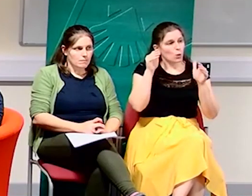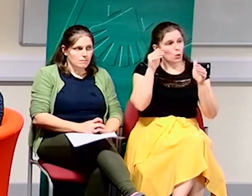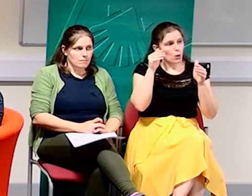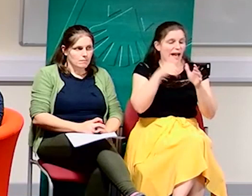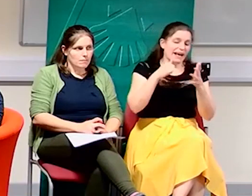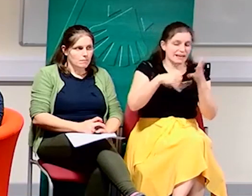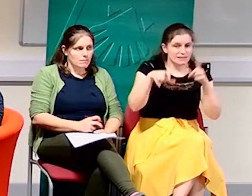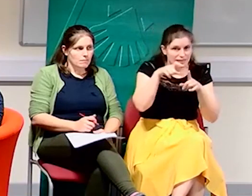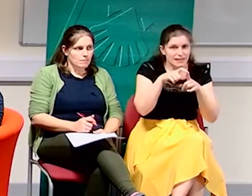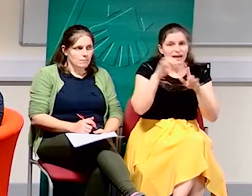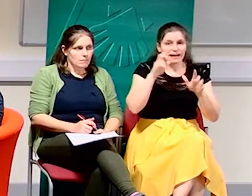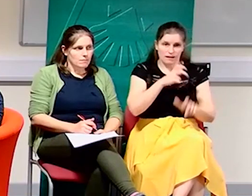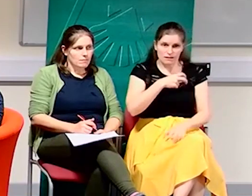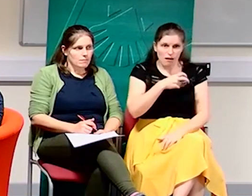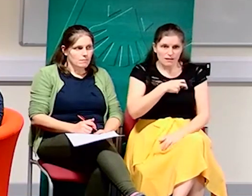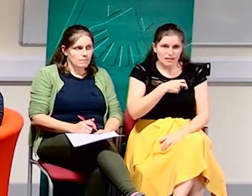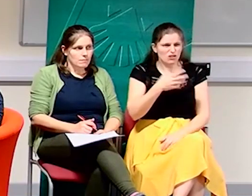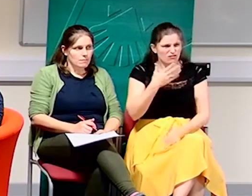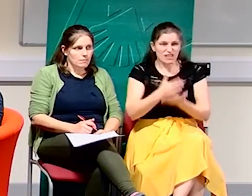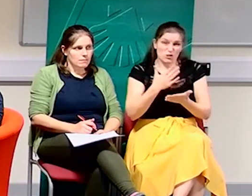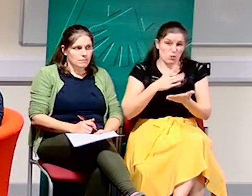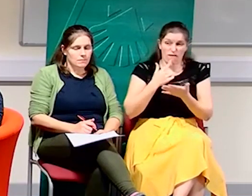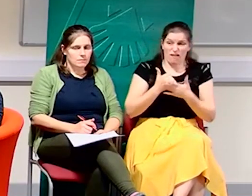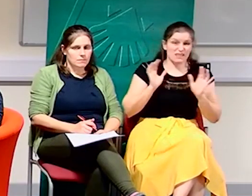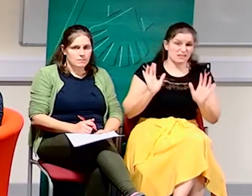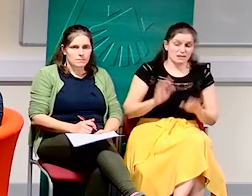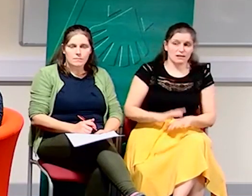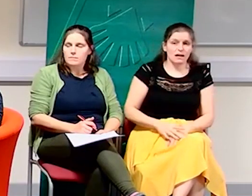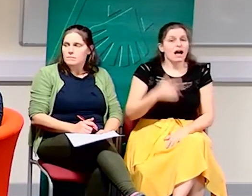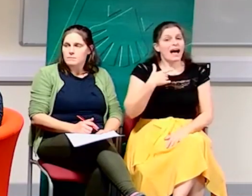they basically want to find some advice yeah I mean there's a national autistic Society I